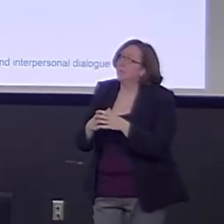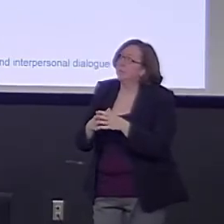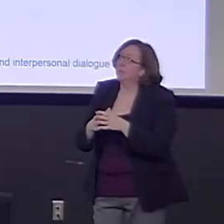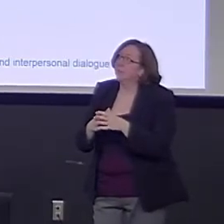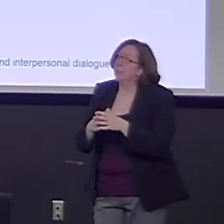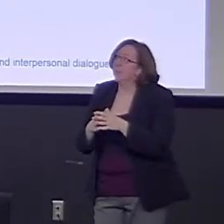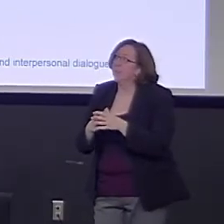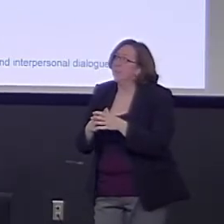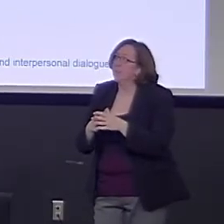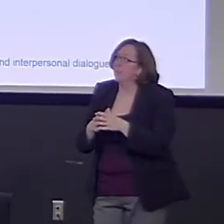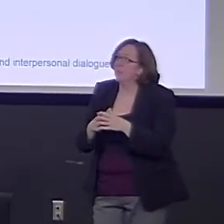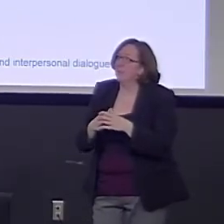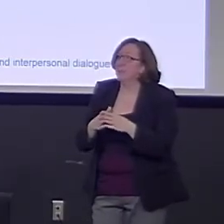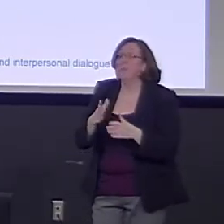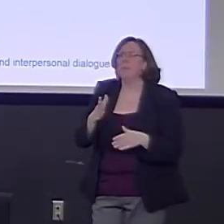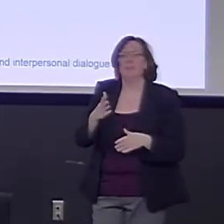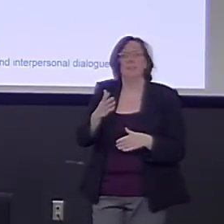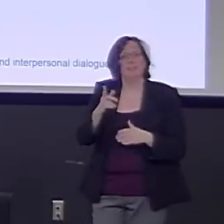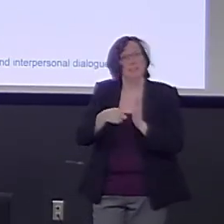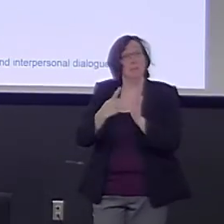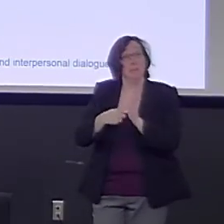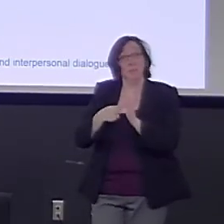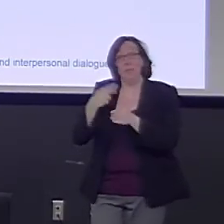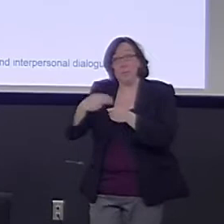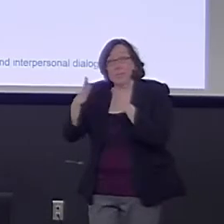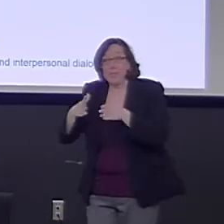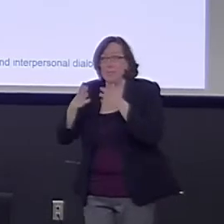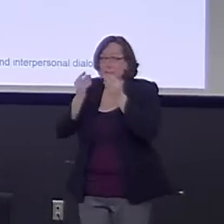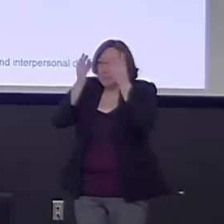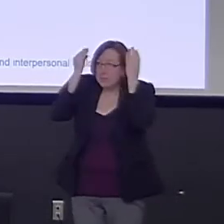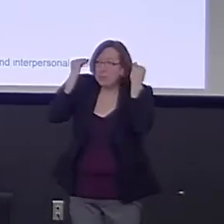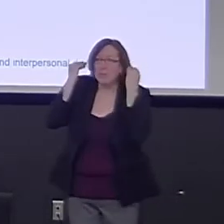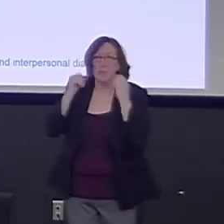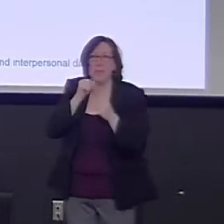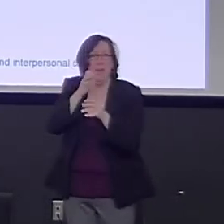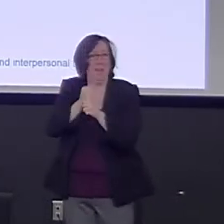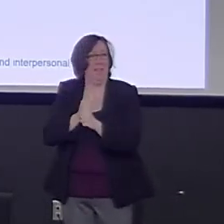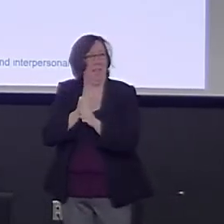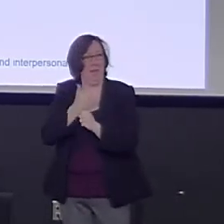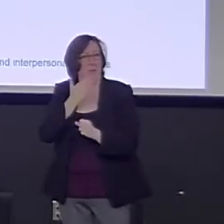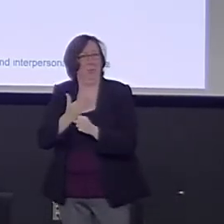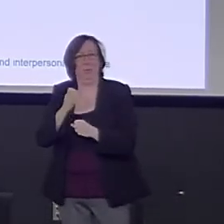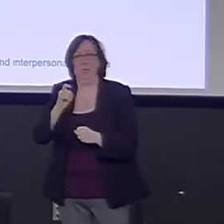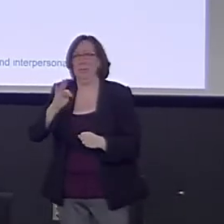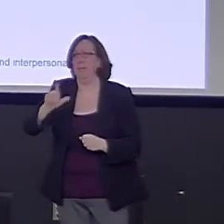not getting signals on every subject, so the resolution and the difficulty